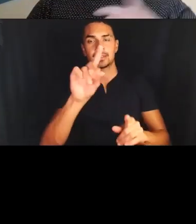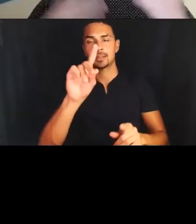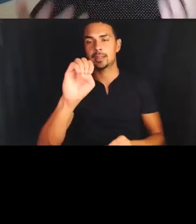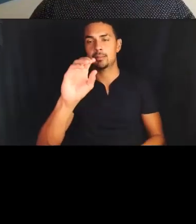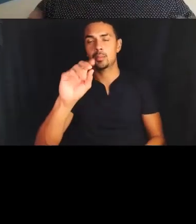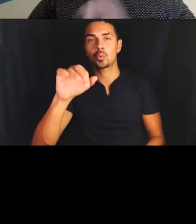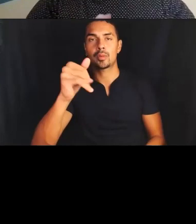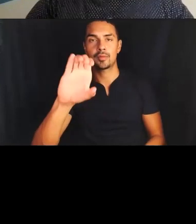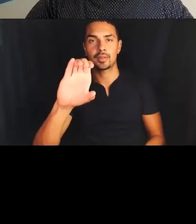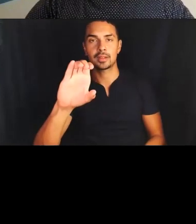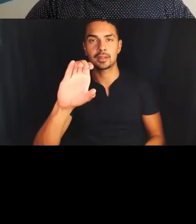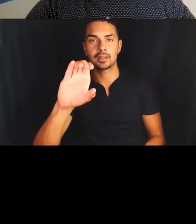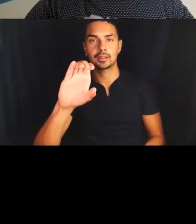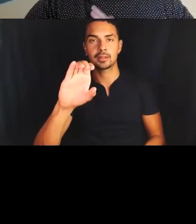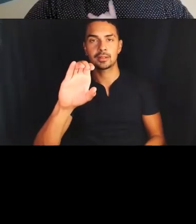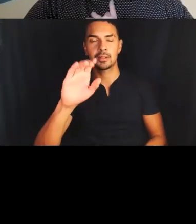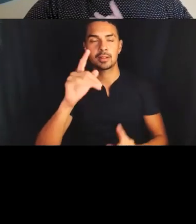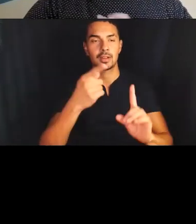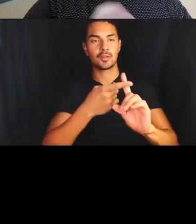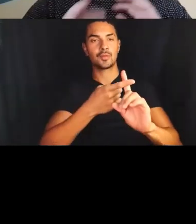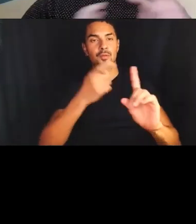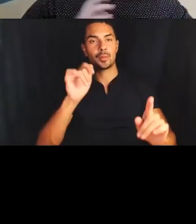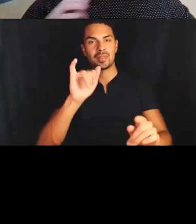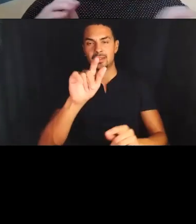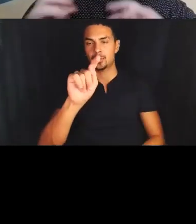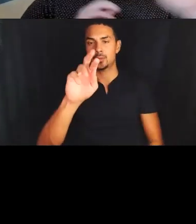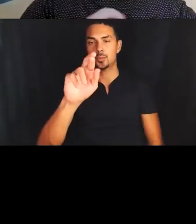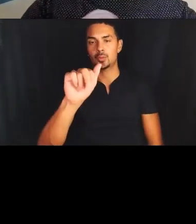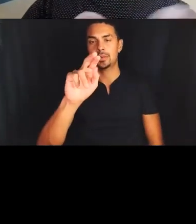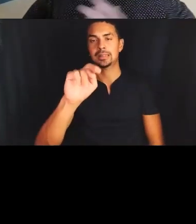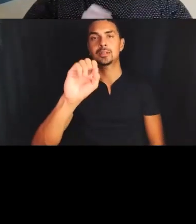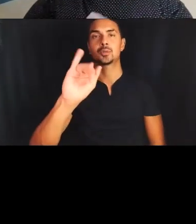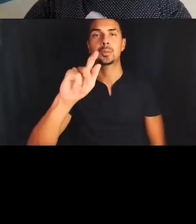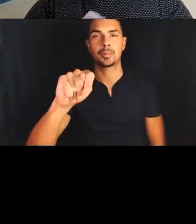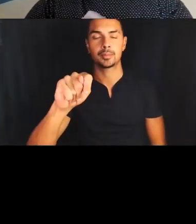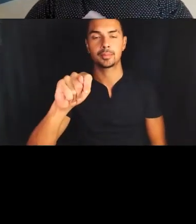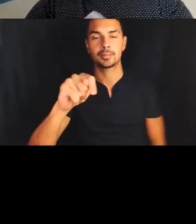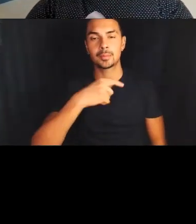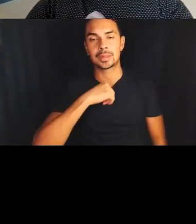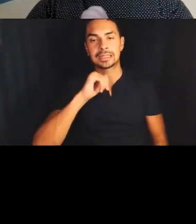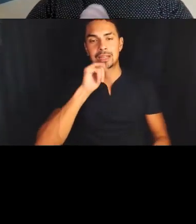But we have from the transcripts we can, you know, peel out that a bit more.